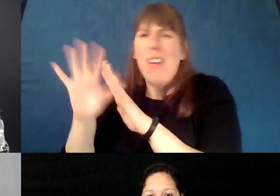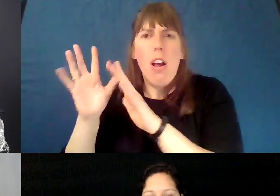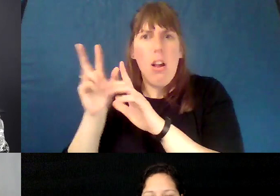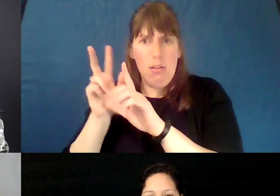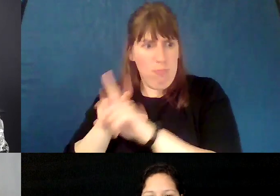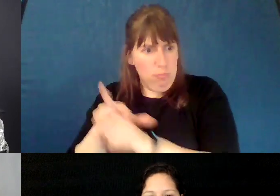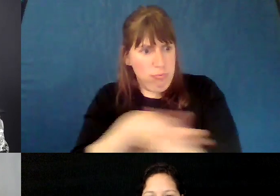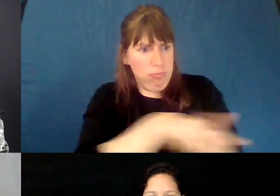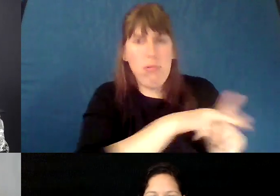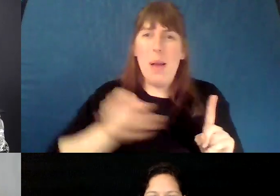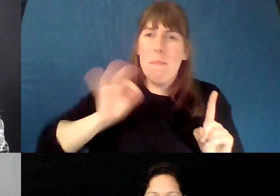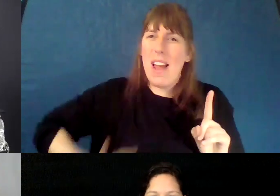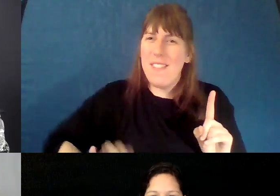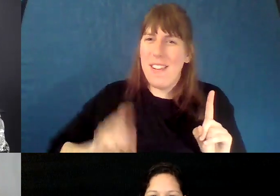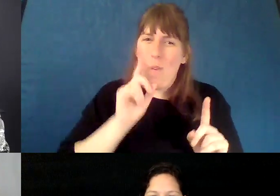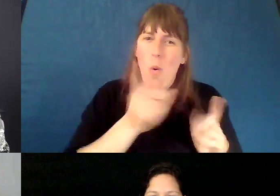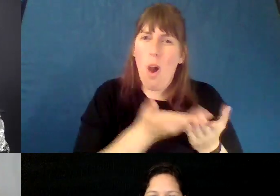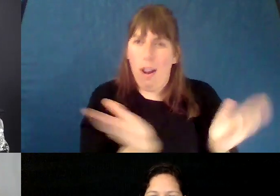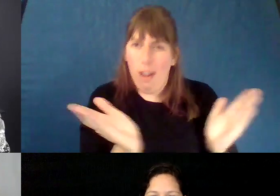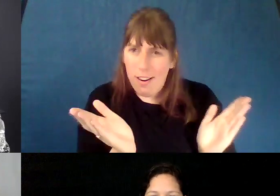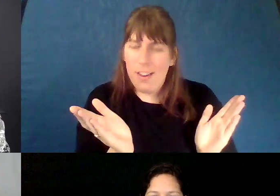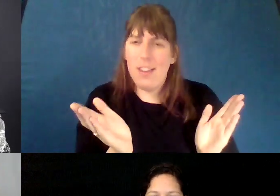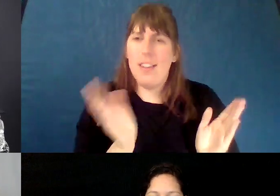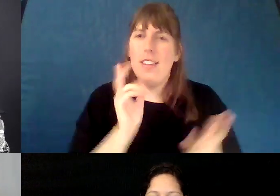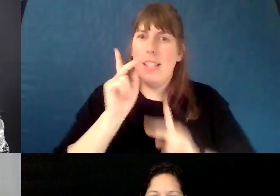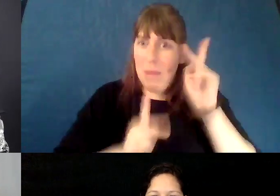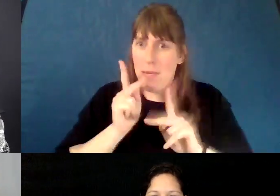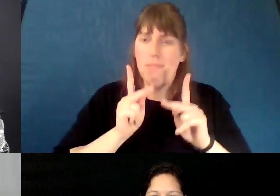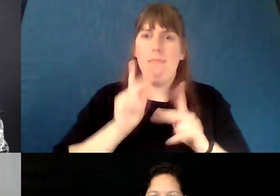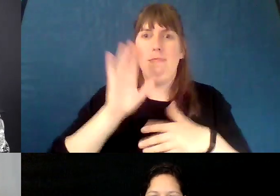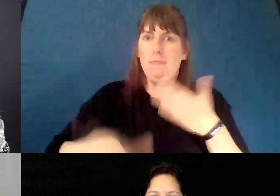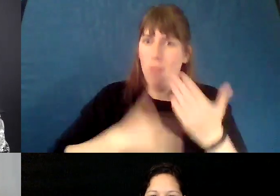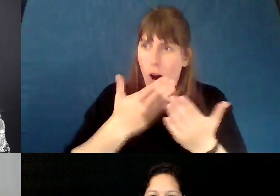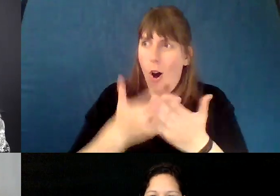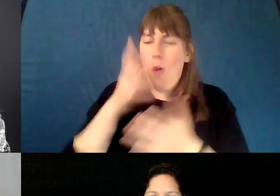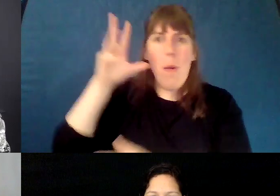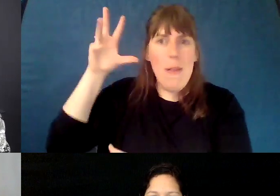in place that, where every one part of it, every part of the process,